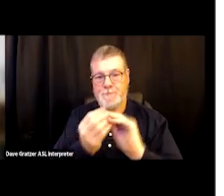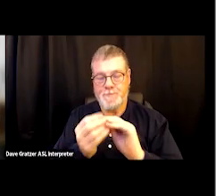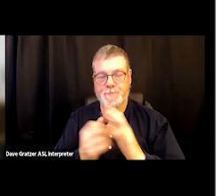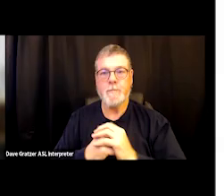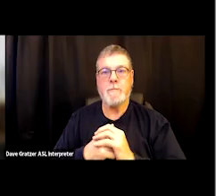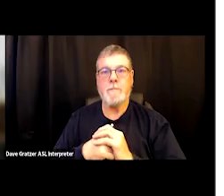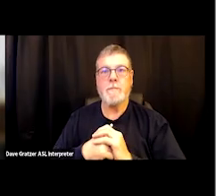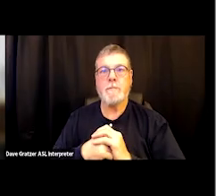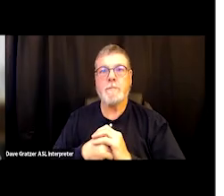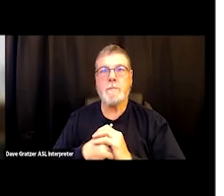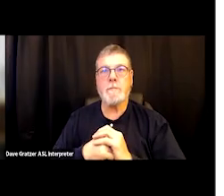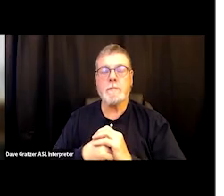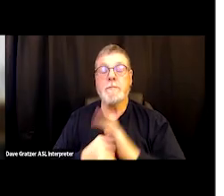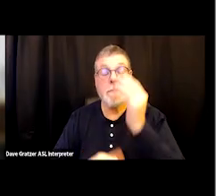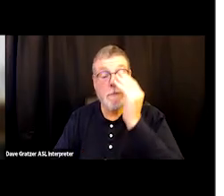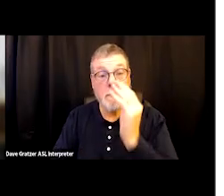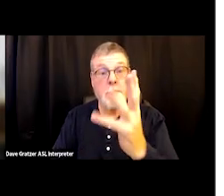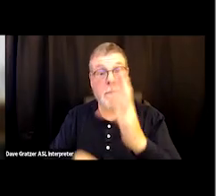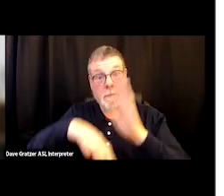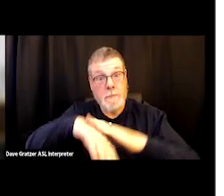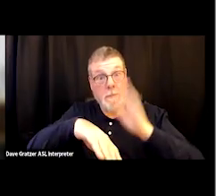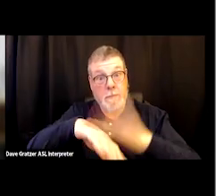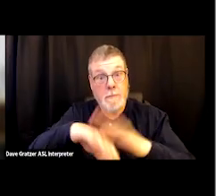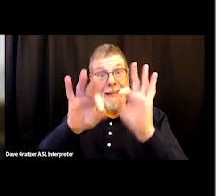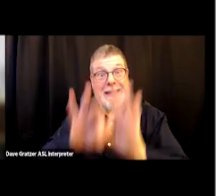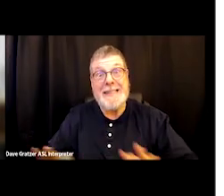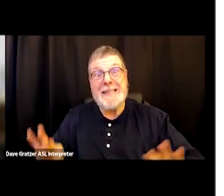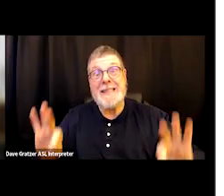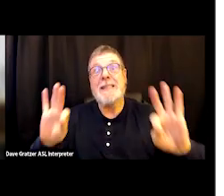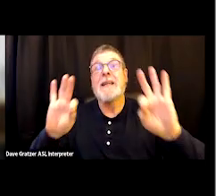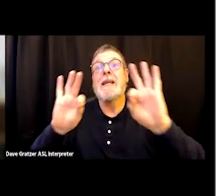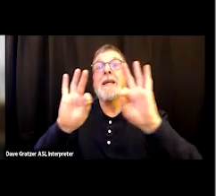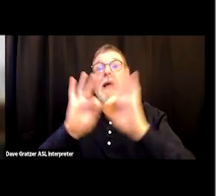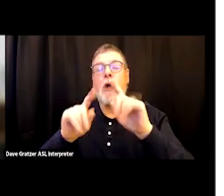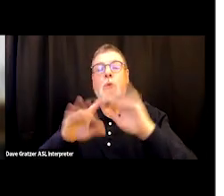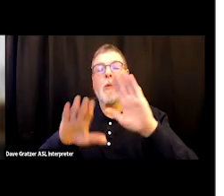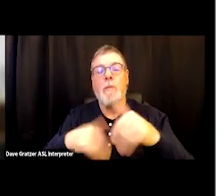It is essential to provide complete information on this form.